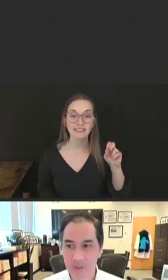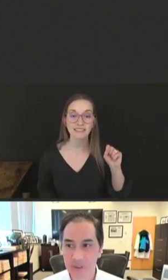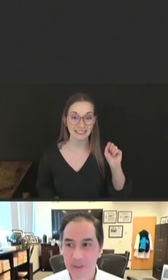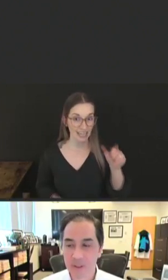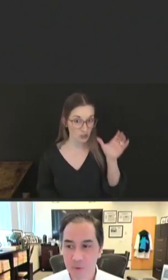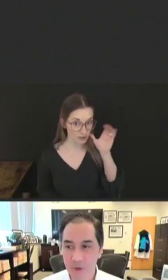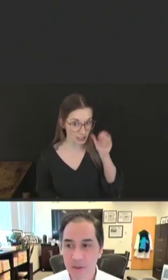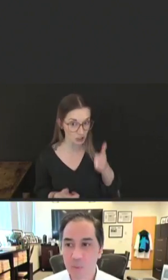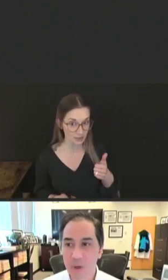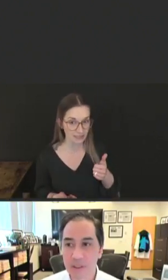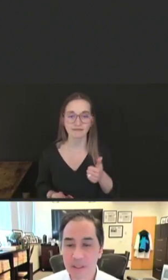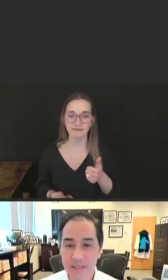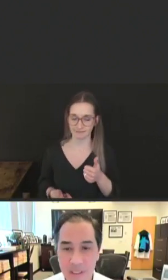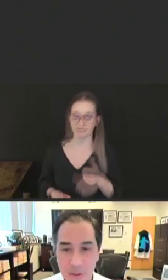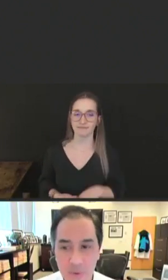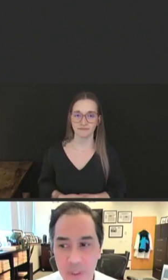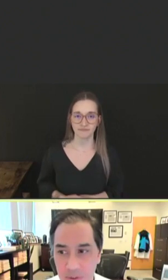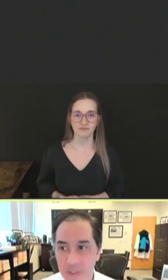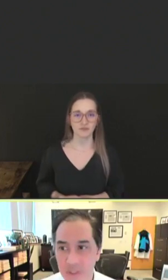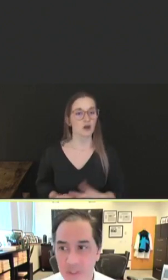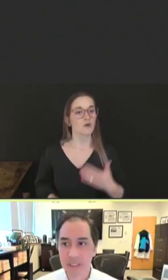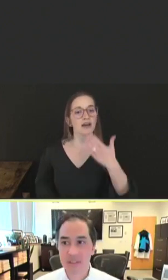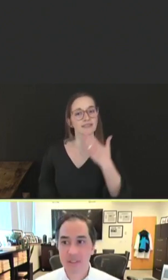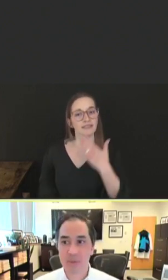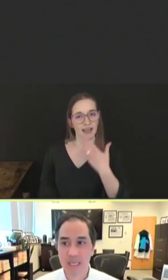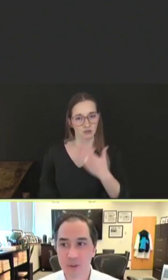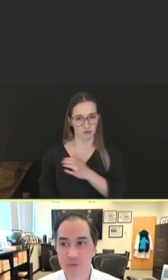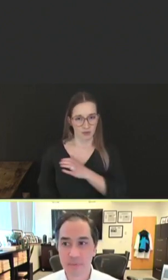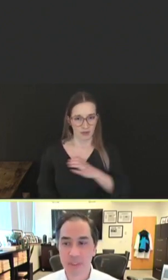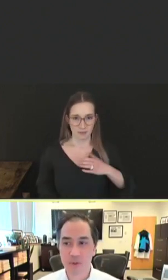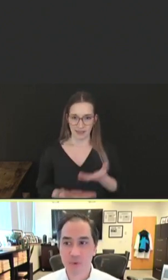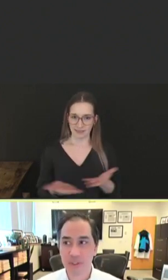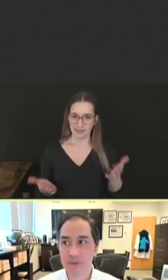Dan Barouch: Great. Well, thank you to the committee, it's a pleasure for me to join you